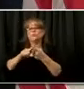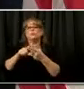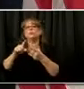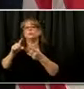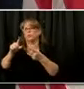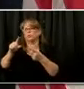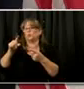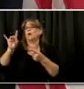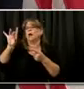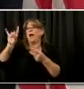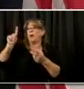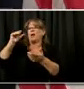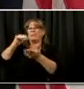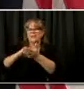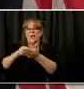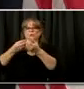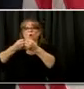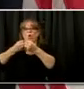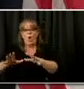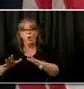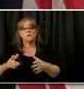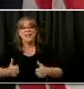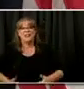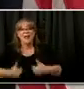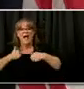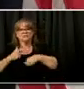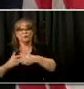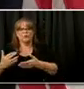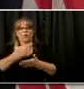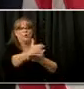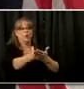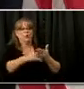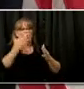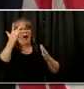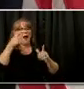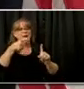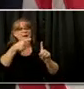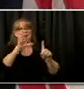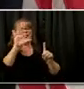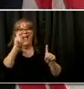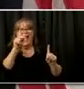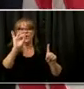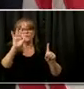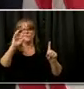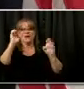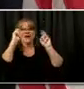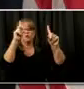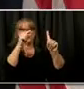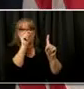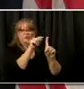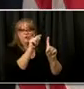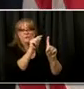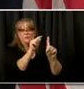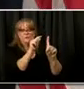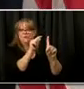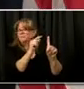um learning gaps if they're not enrolled in school or miss a year or miss half a year other research